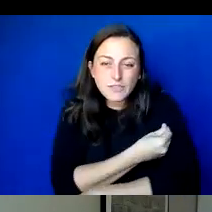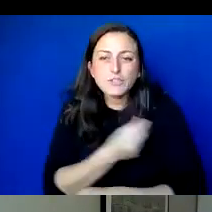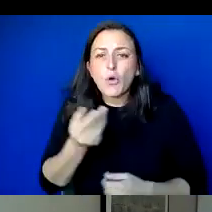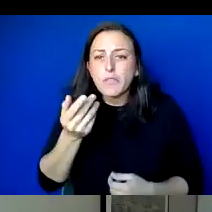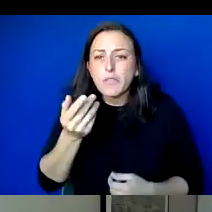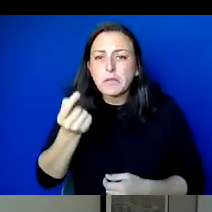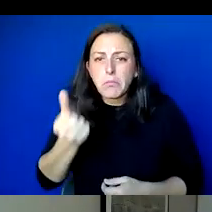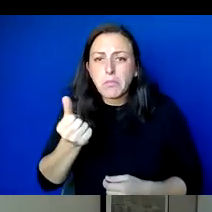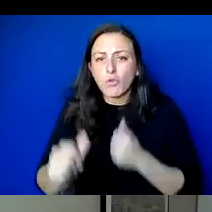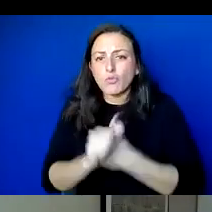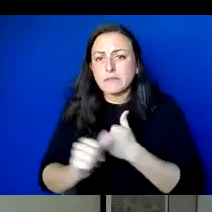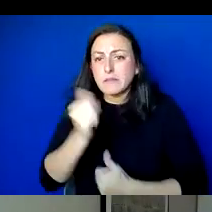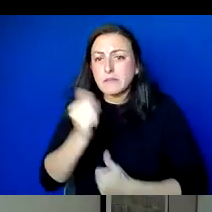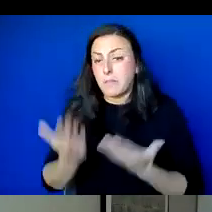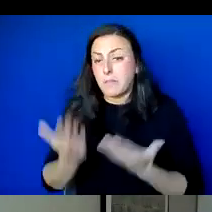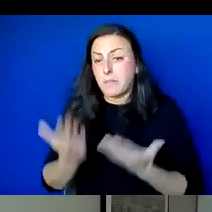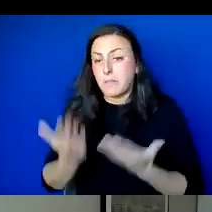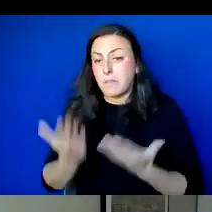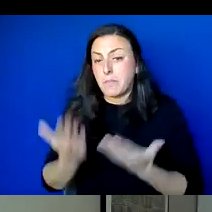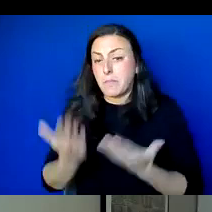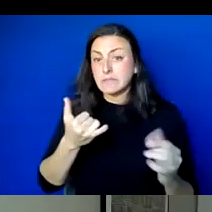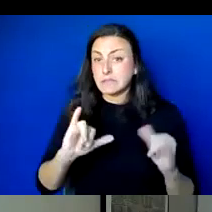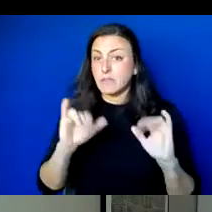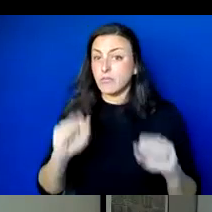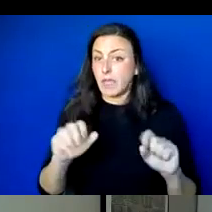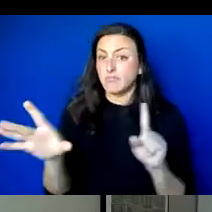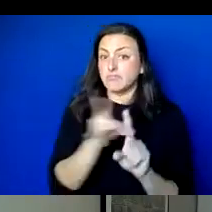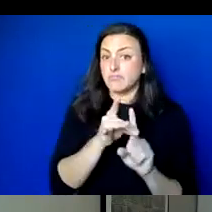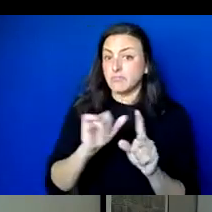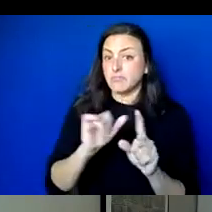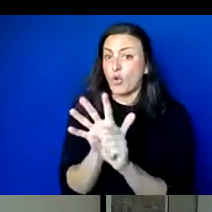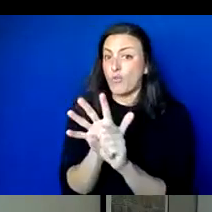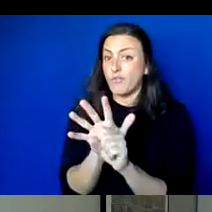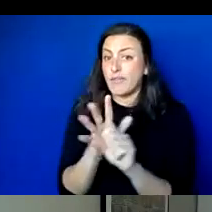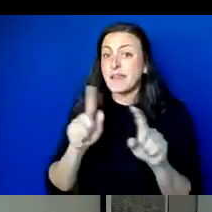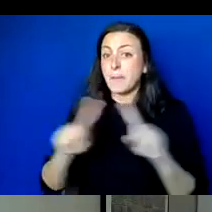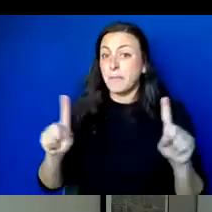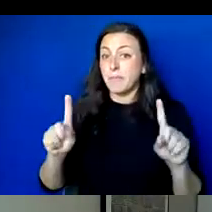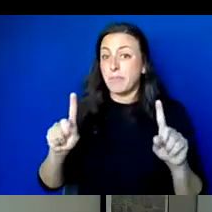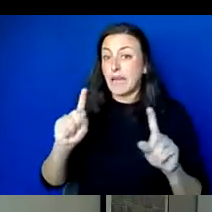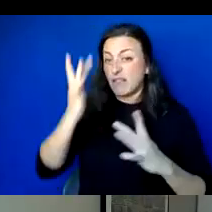potentially still become infected with the virus, but not necessarily develop symptomatic illness.